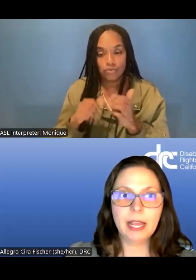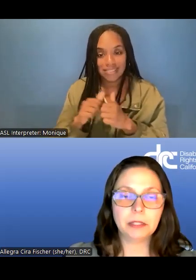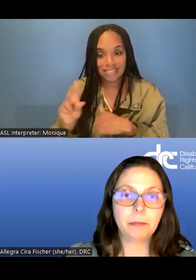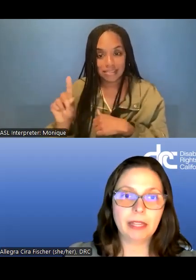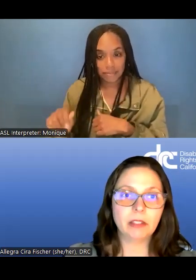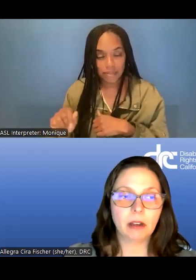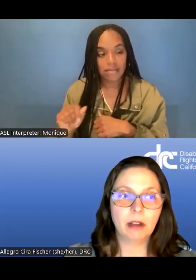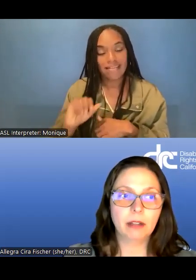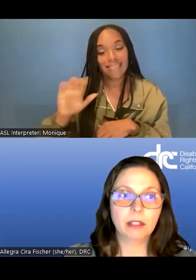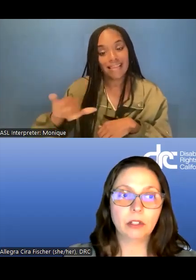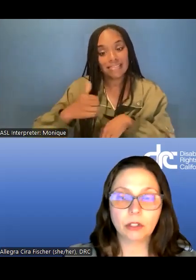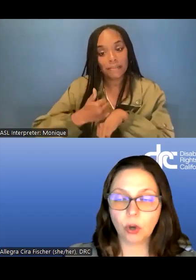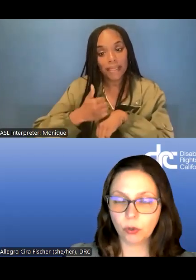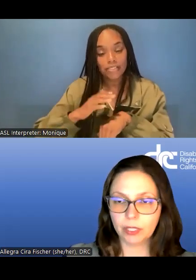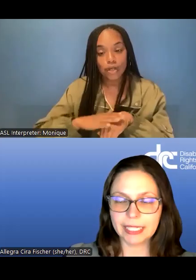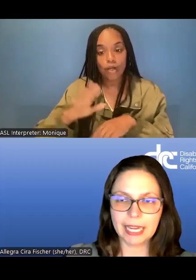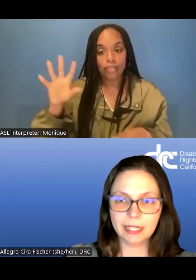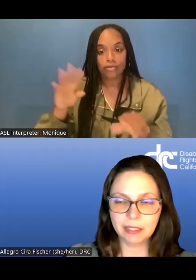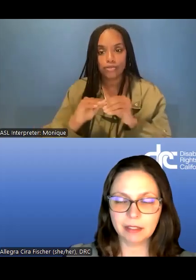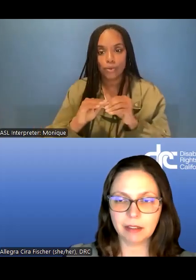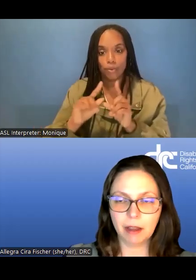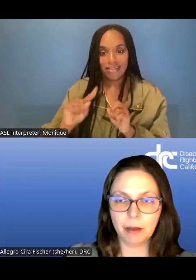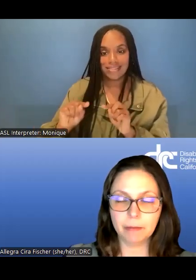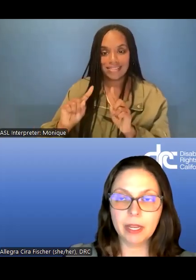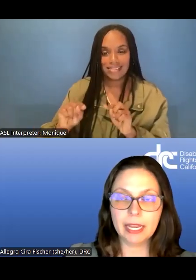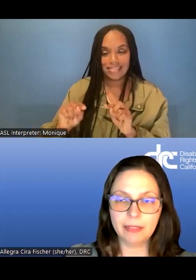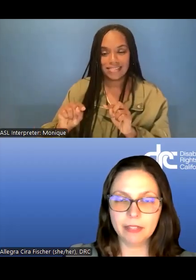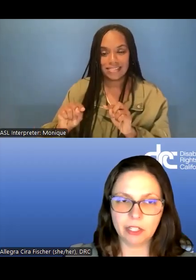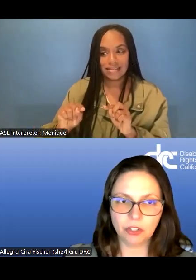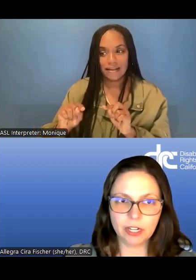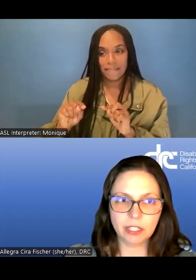is based on the total attendance in the district,